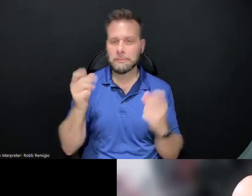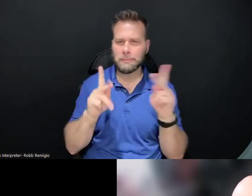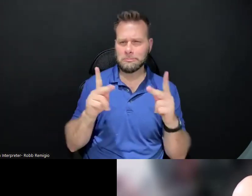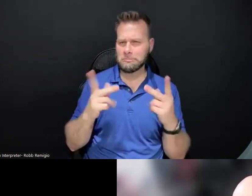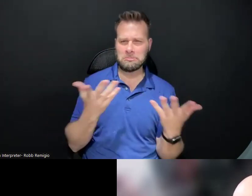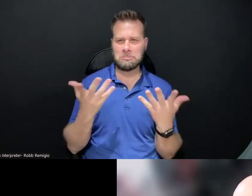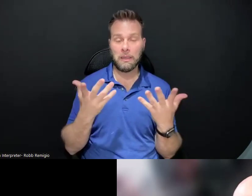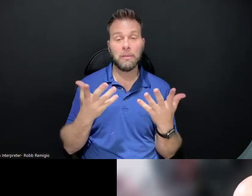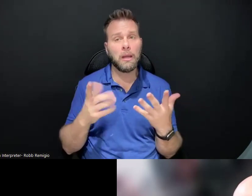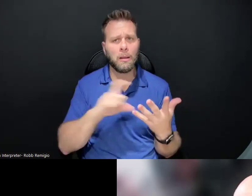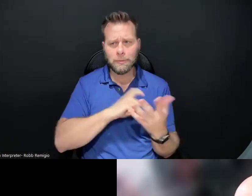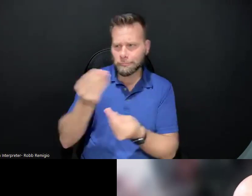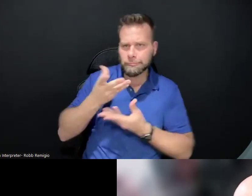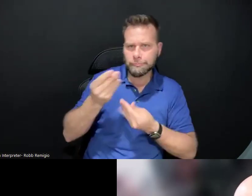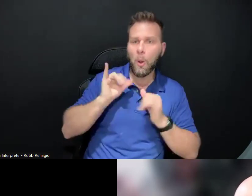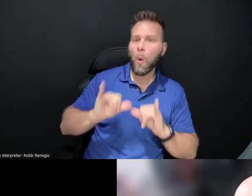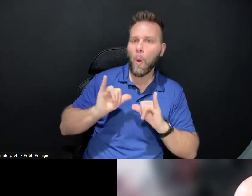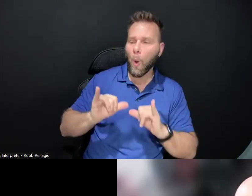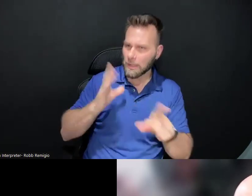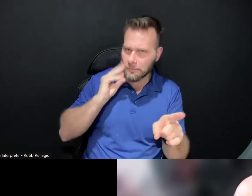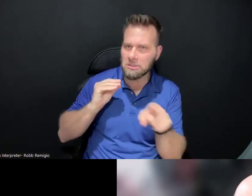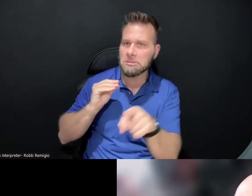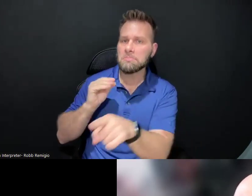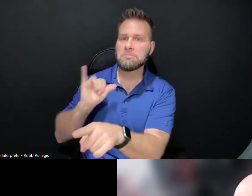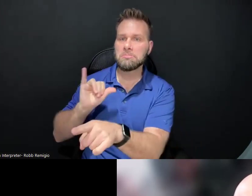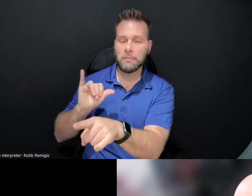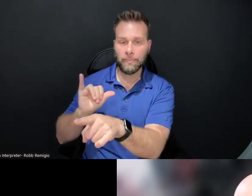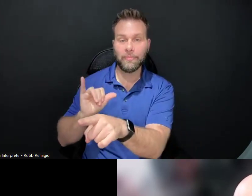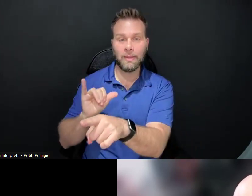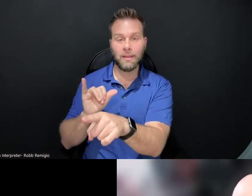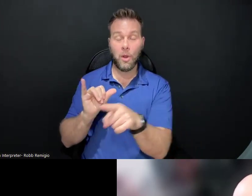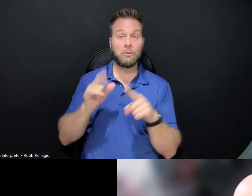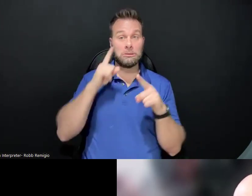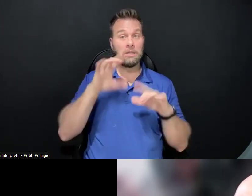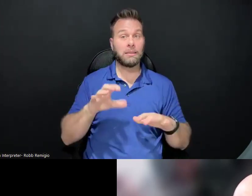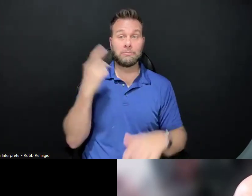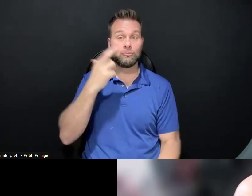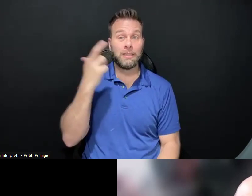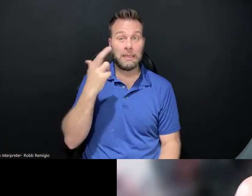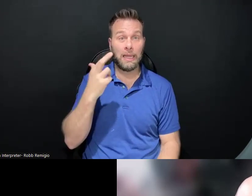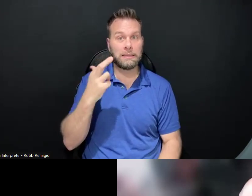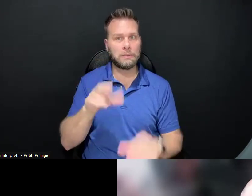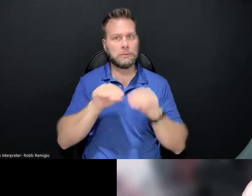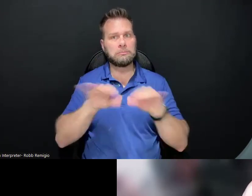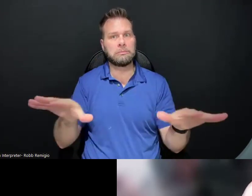. I've heard from a lot of them have had to deal with. Which came as a surprise.